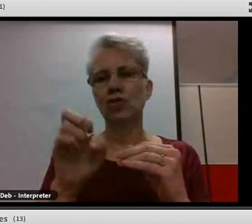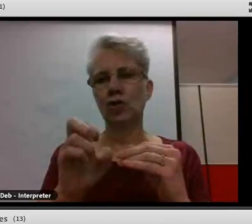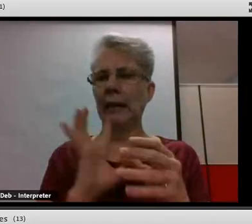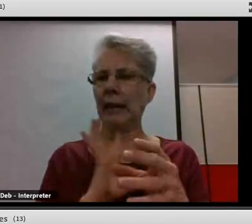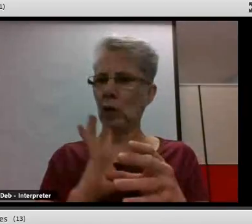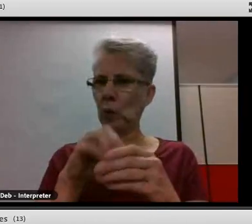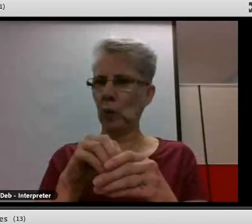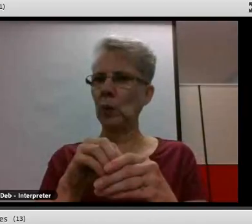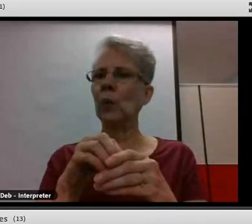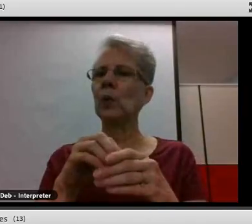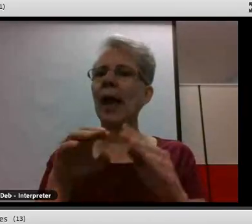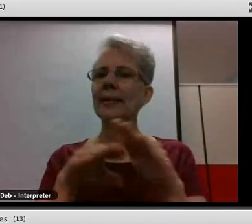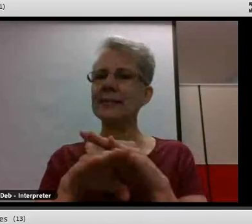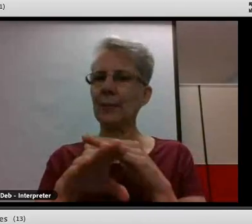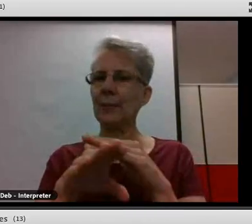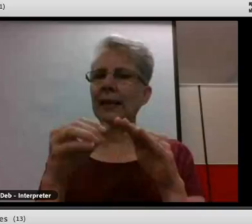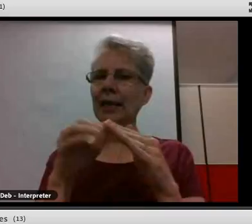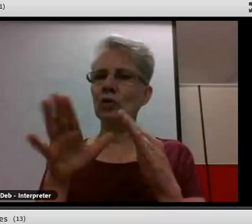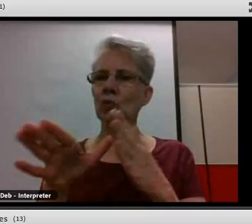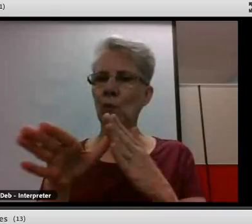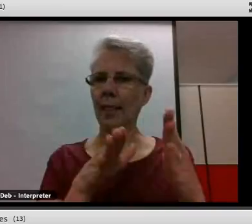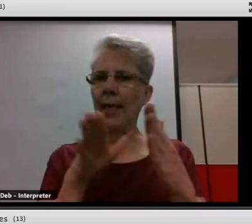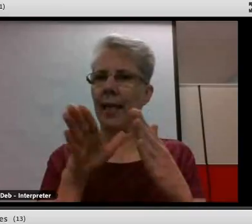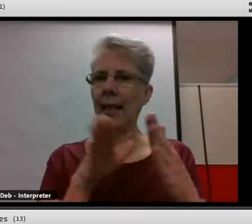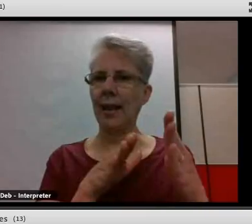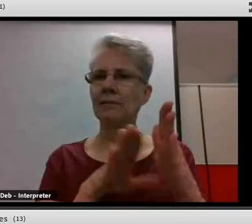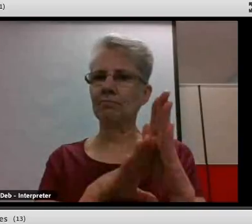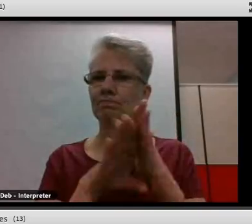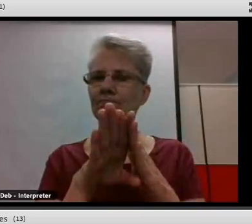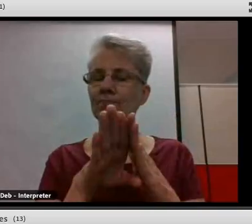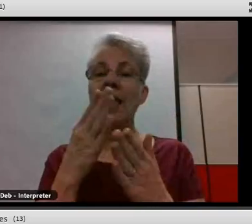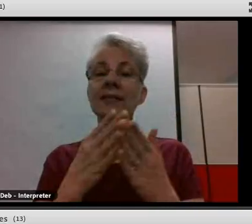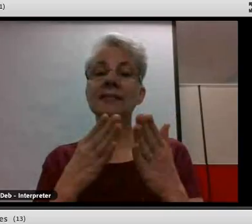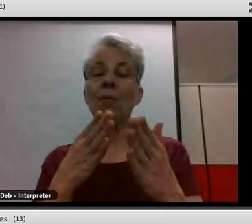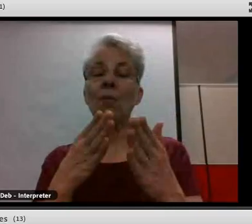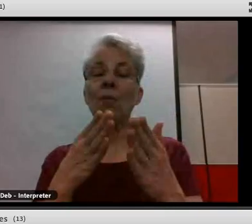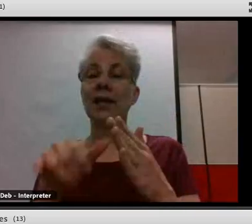is it took out all the images and it gave you like --